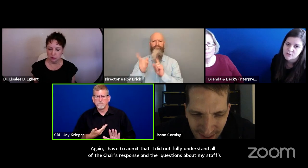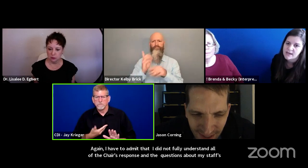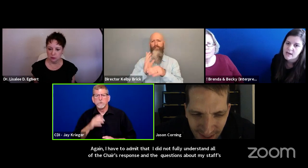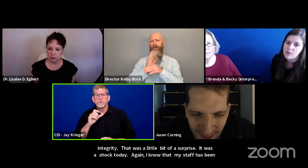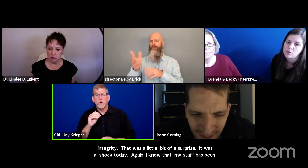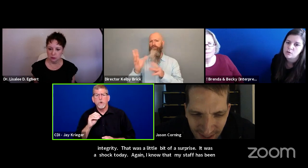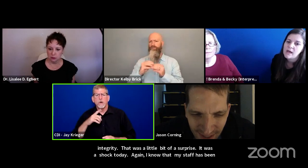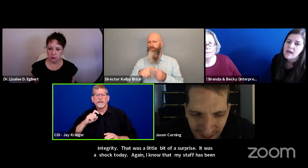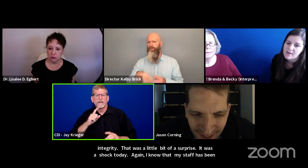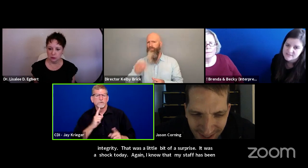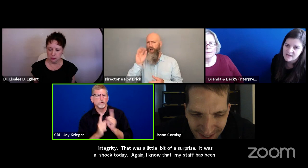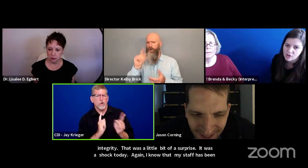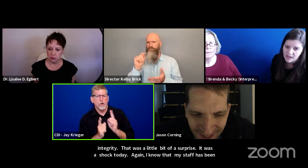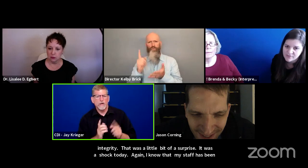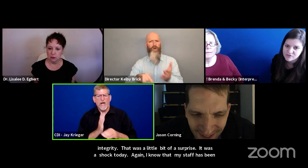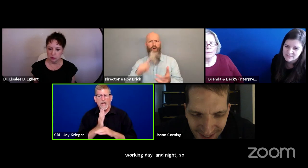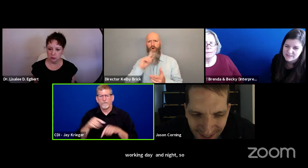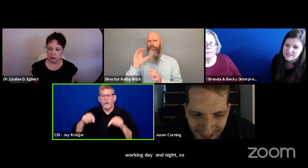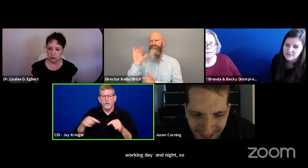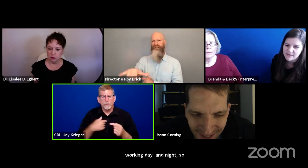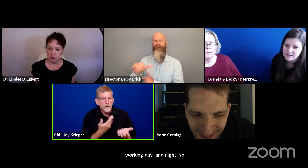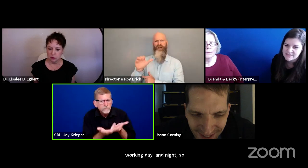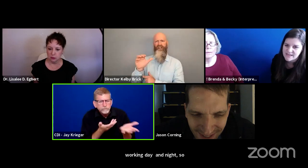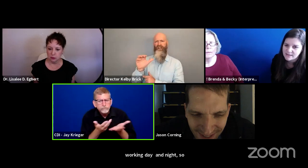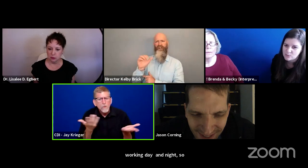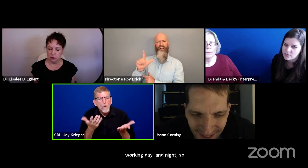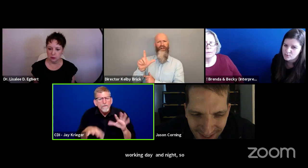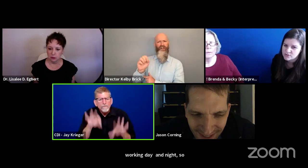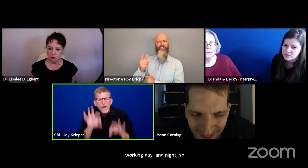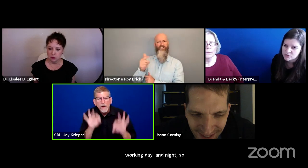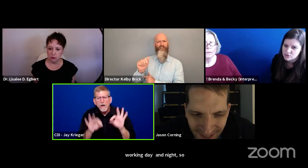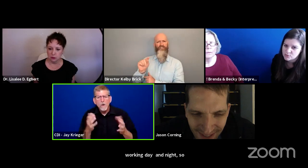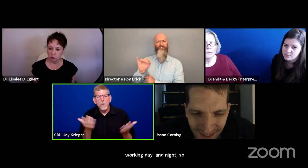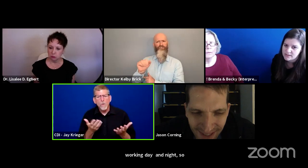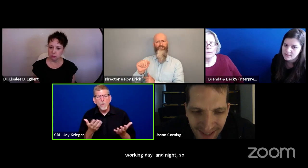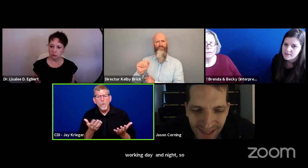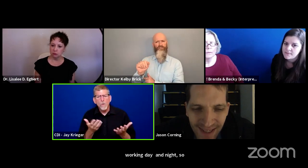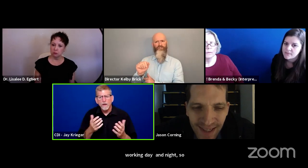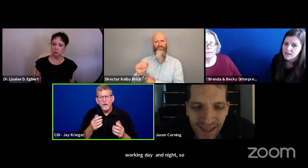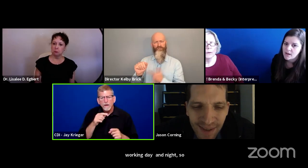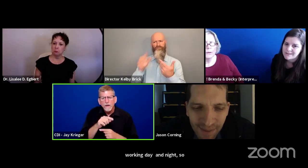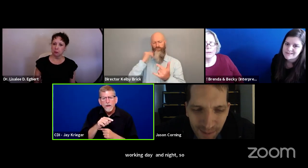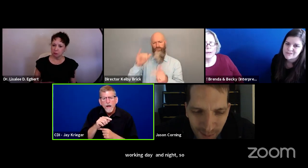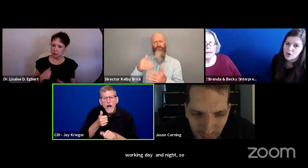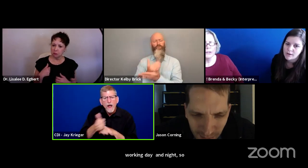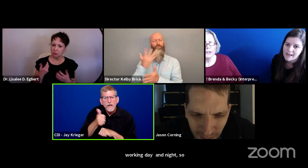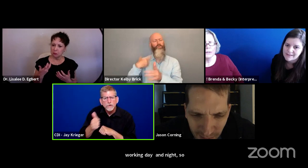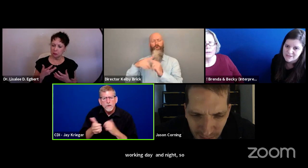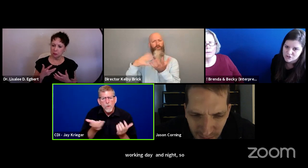So again, I will have a dialogue after this meeting to find out exactly what those concerns would be and the so-called allegations.